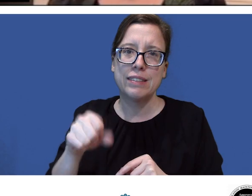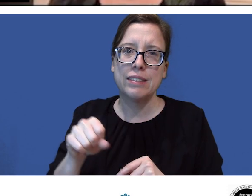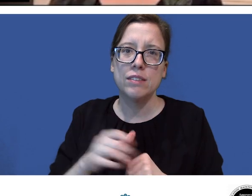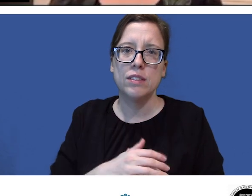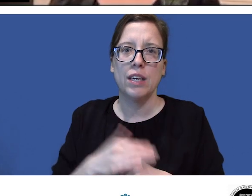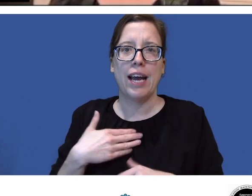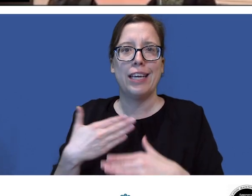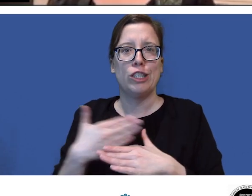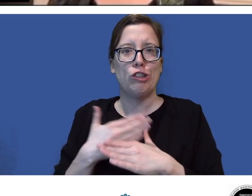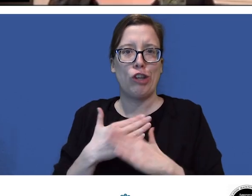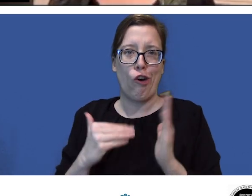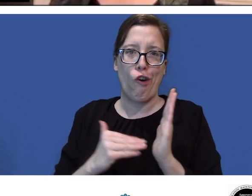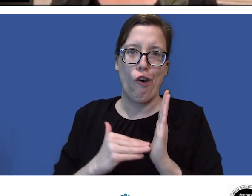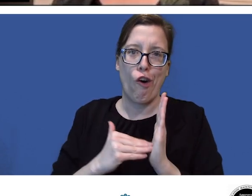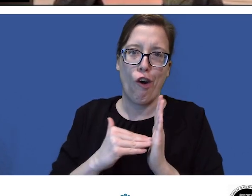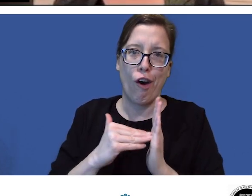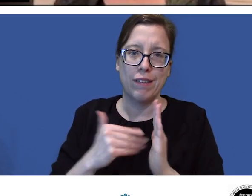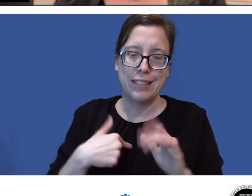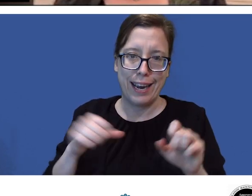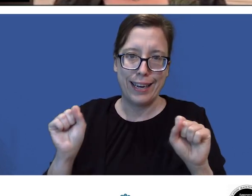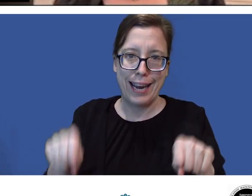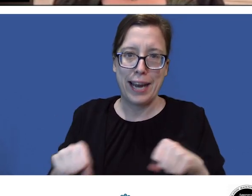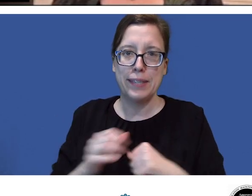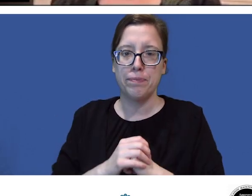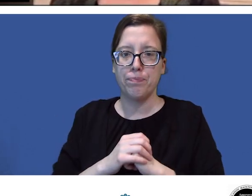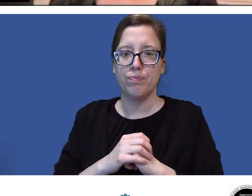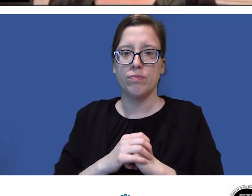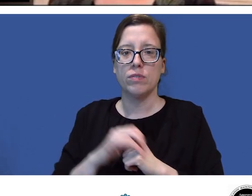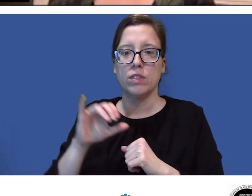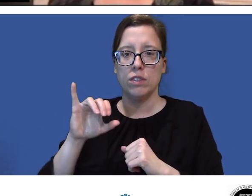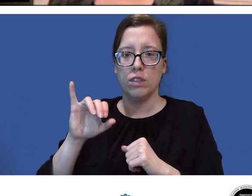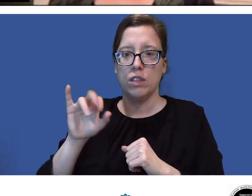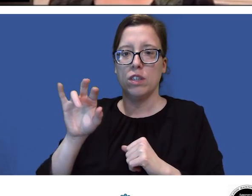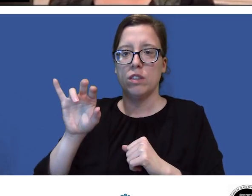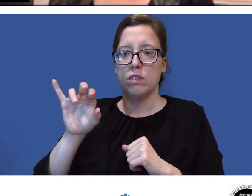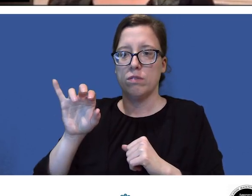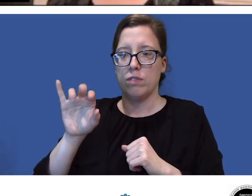but it's one of my favorites and I share it as often as I get a chance to.